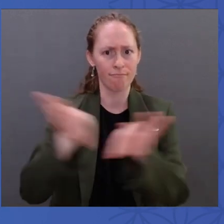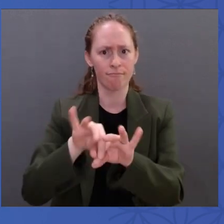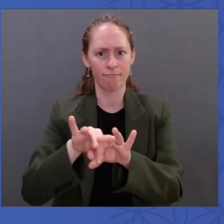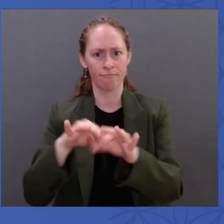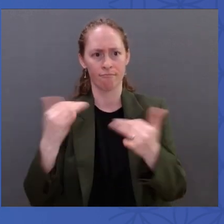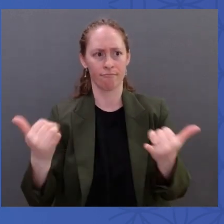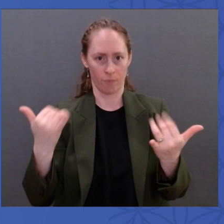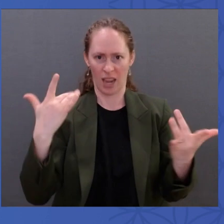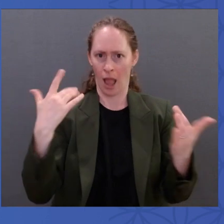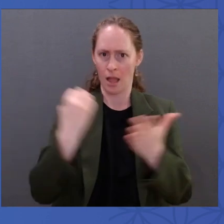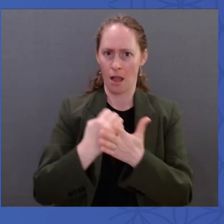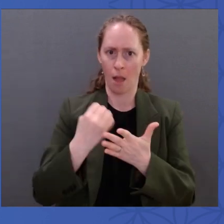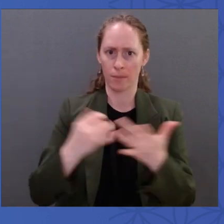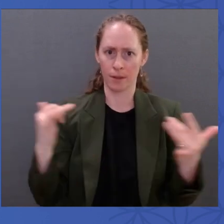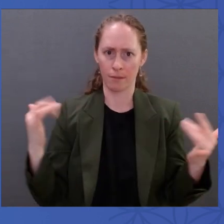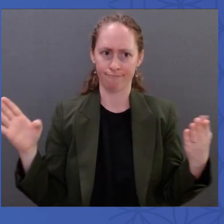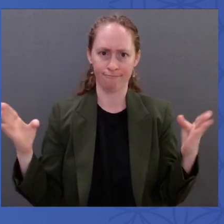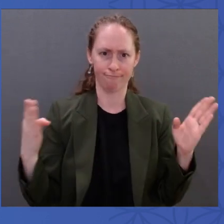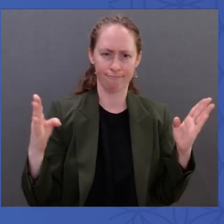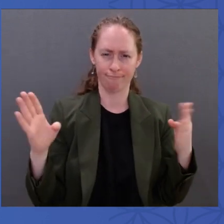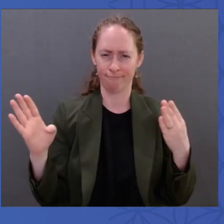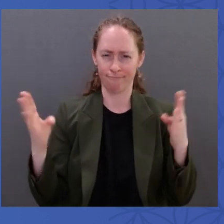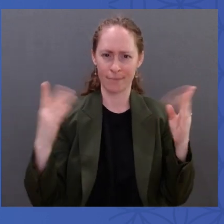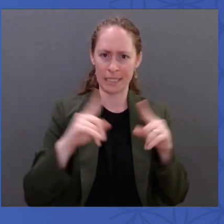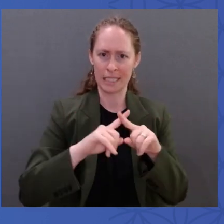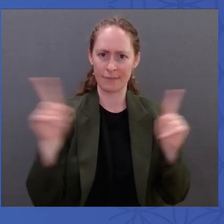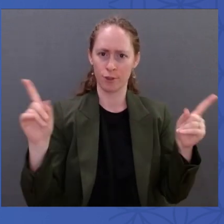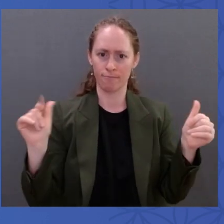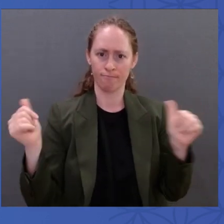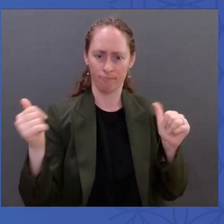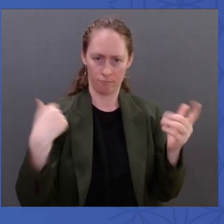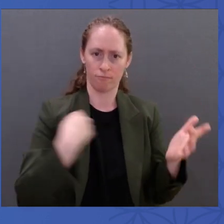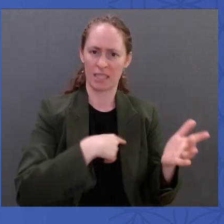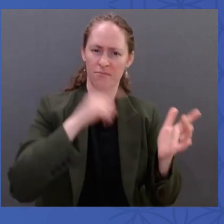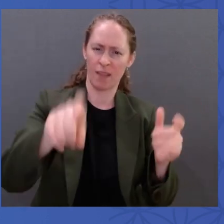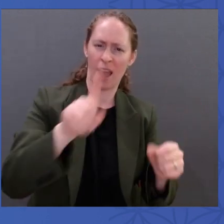to solidarity and cooperation in what I view as a meaningful step forward.